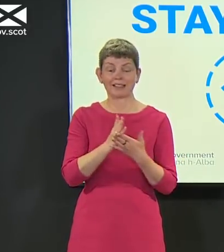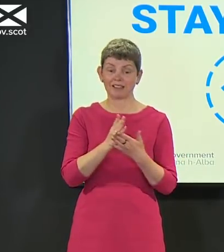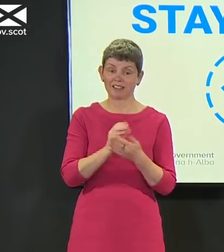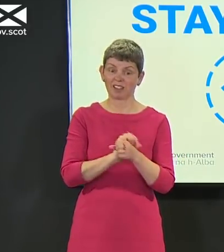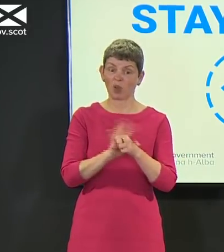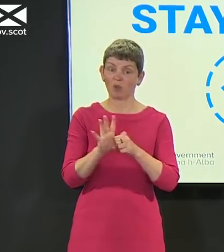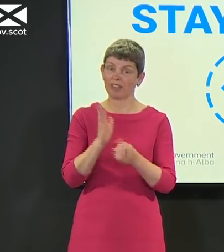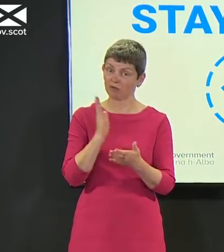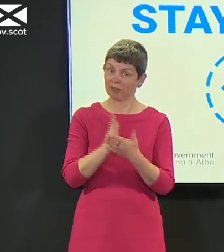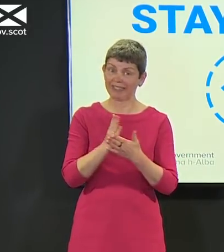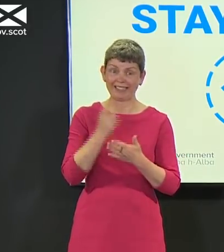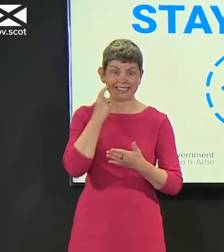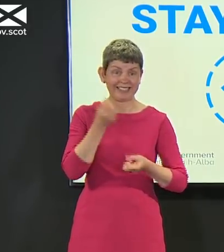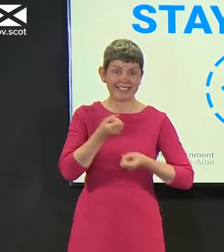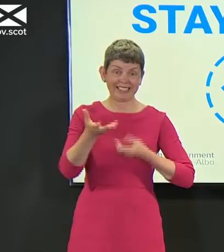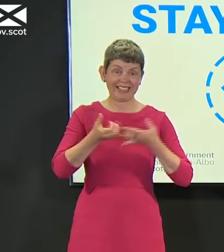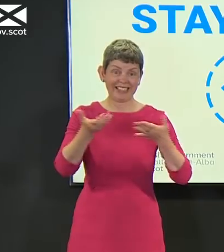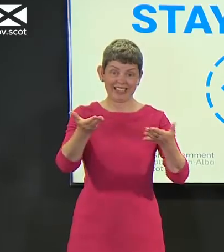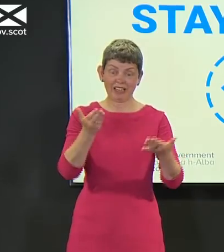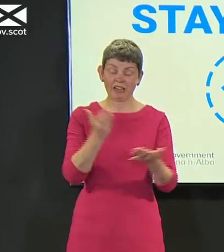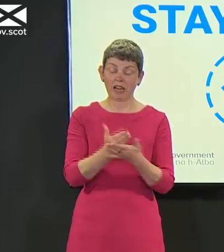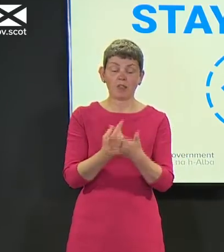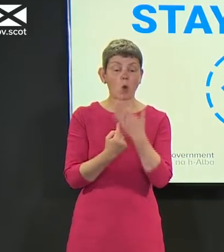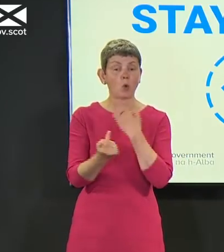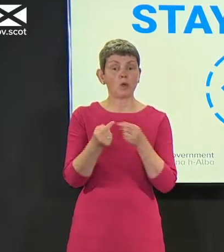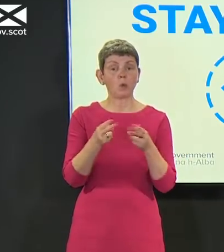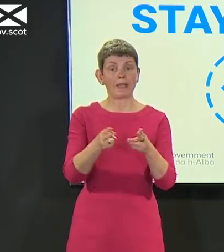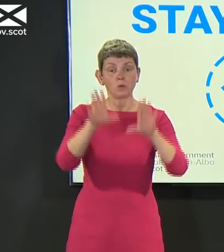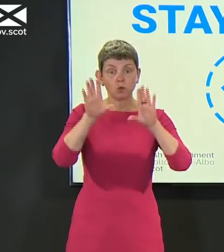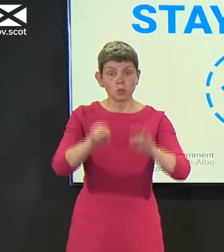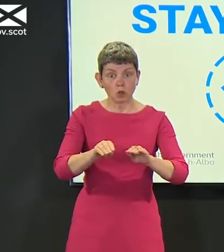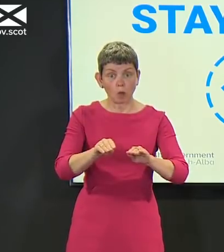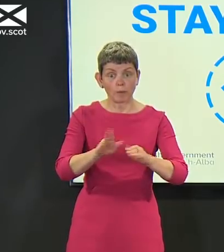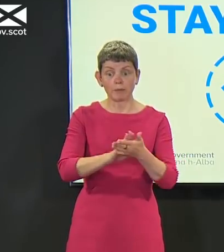it spreading from one person to another is for all of us just to stay far enough apart forever